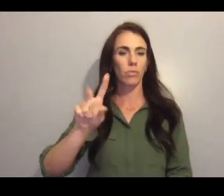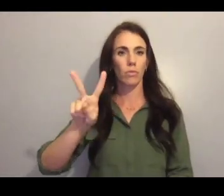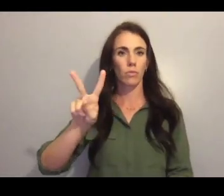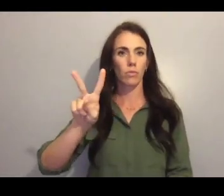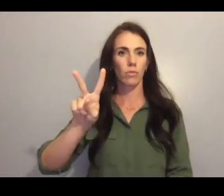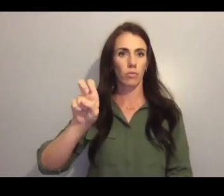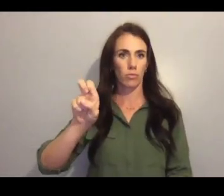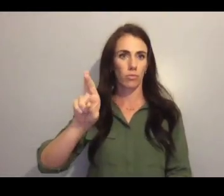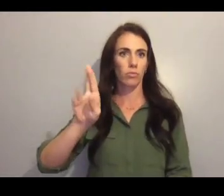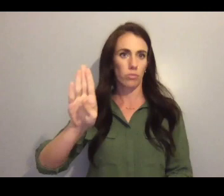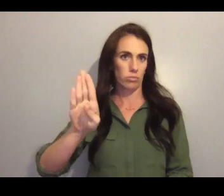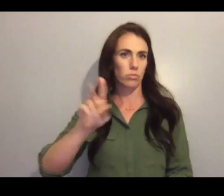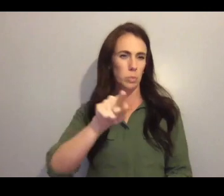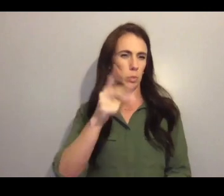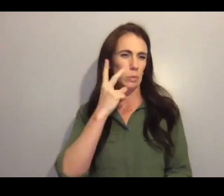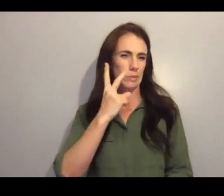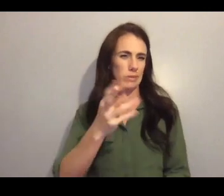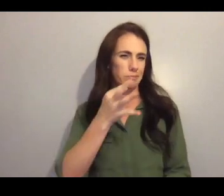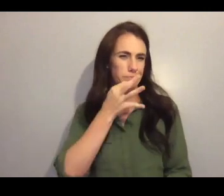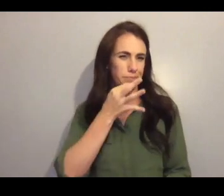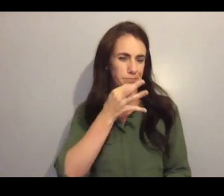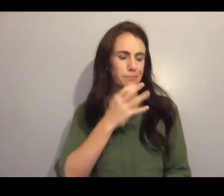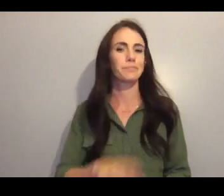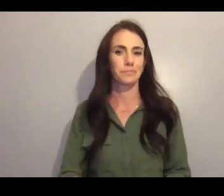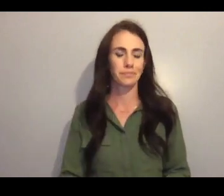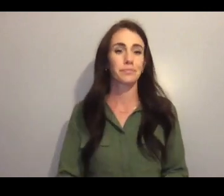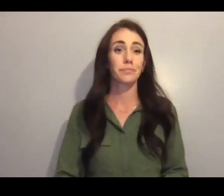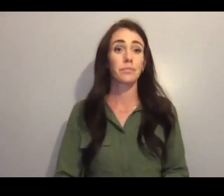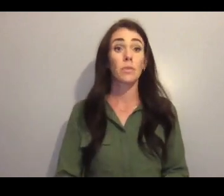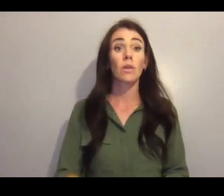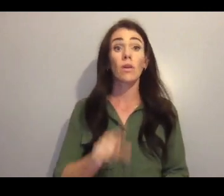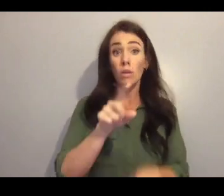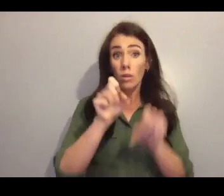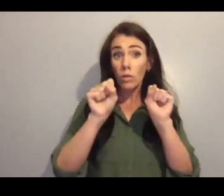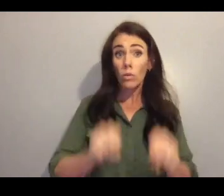movements are examples of spatial verbs and you're going to see information